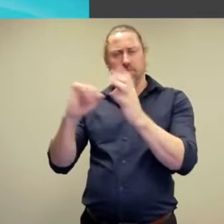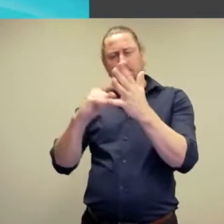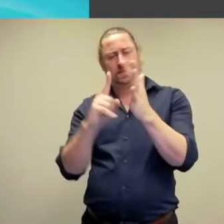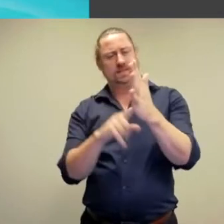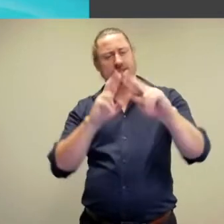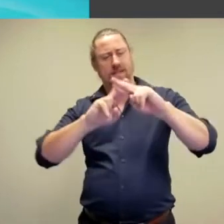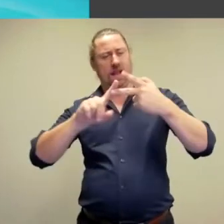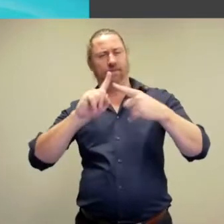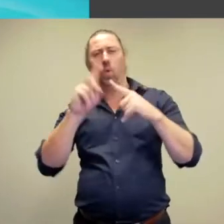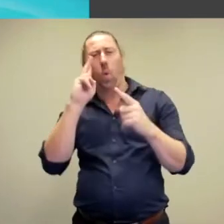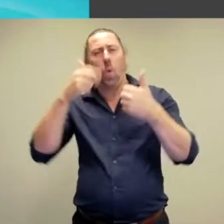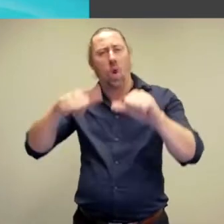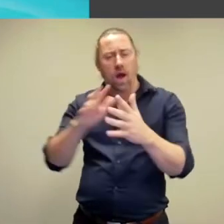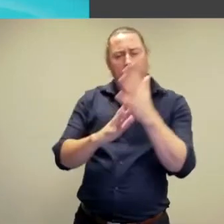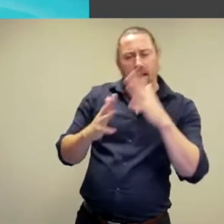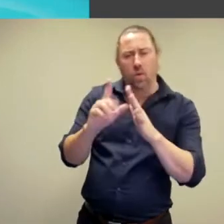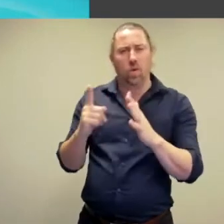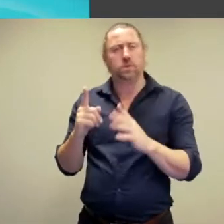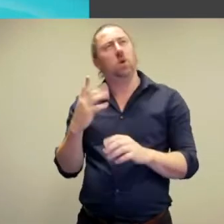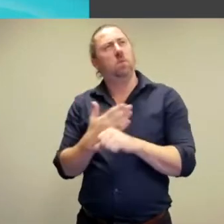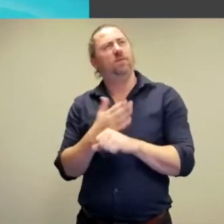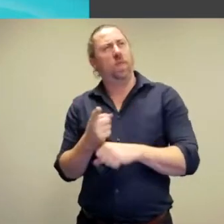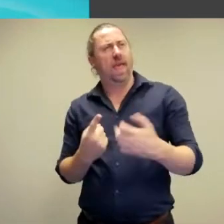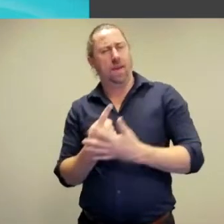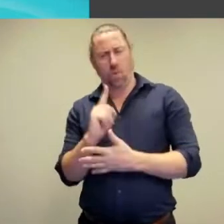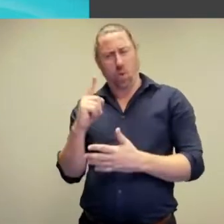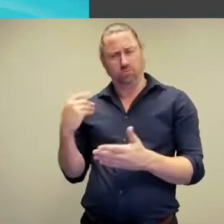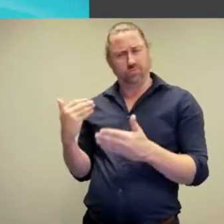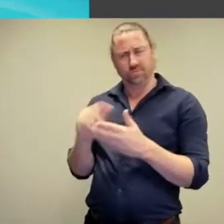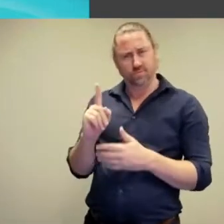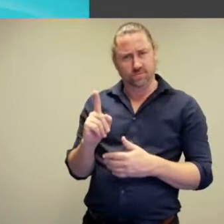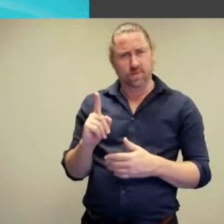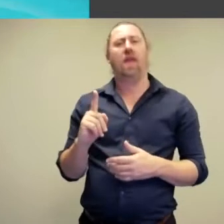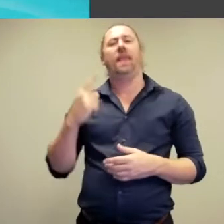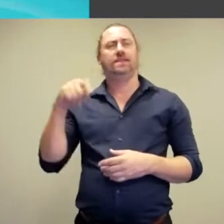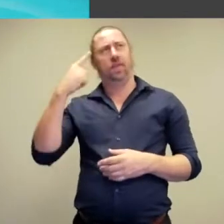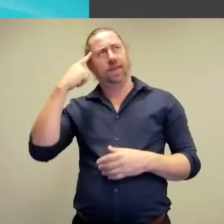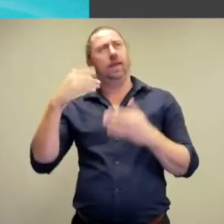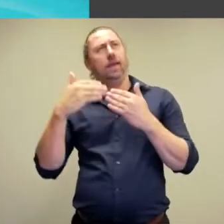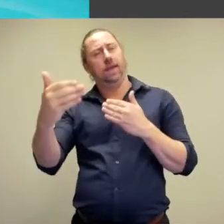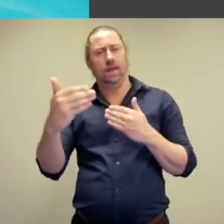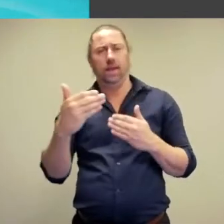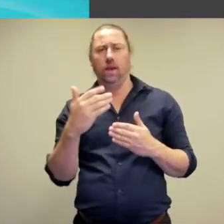so he's thinking about what came before the selfie and he's also thinking about the kind of